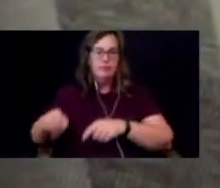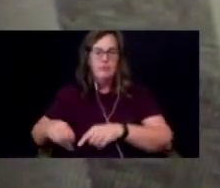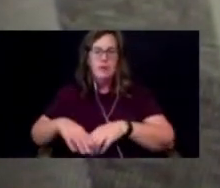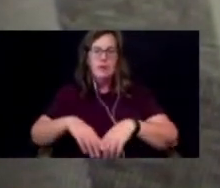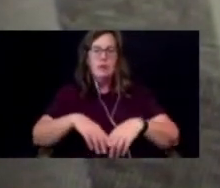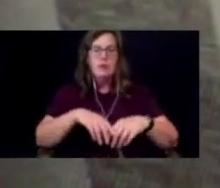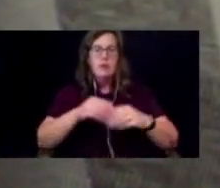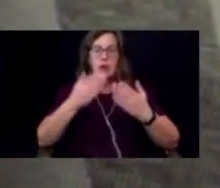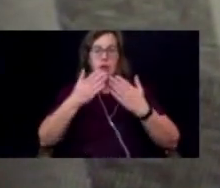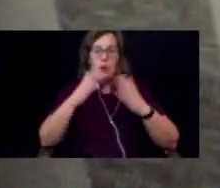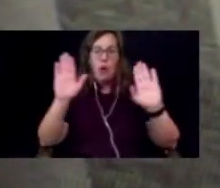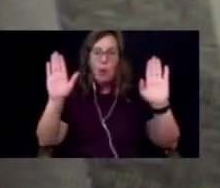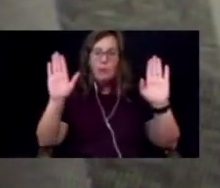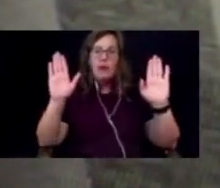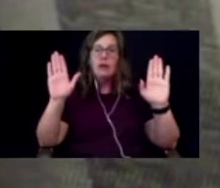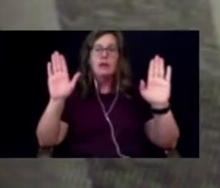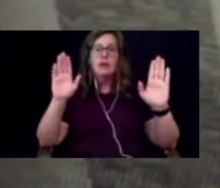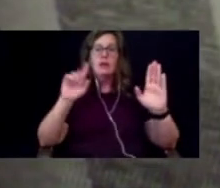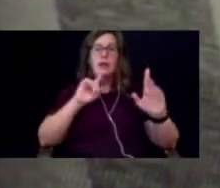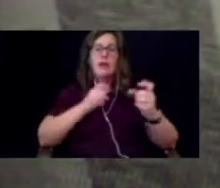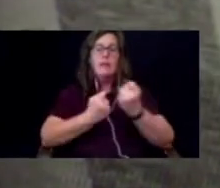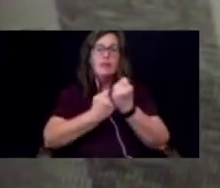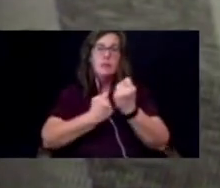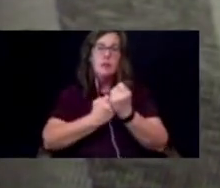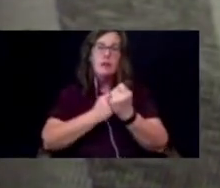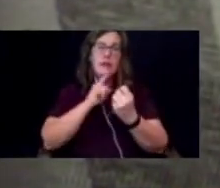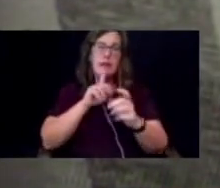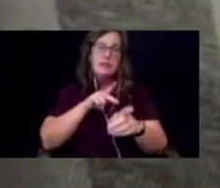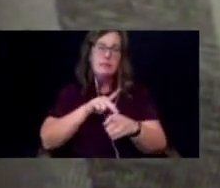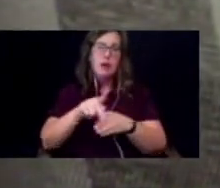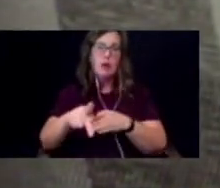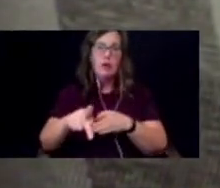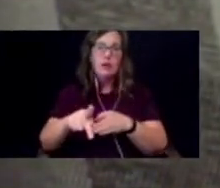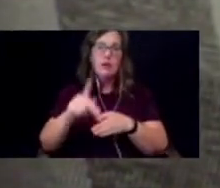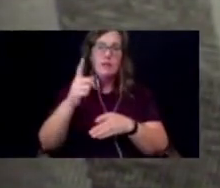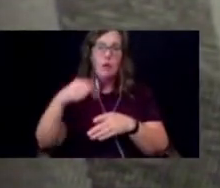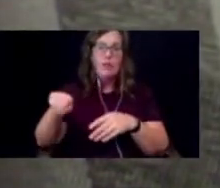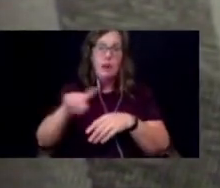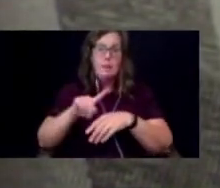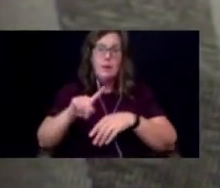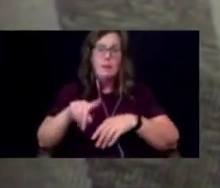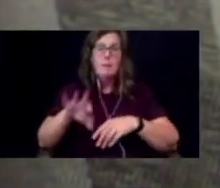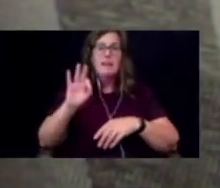and affirming and wanting that to be a priority for them but it's finding someone a place that